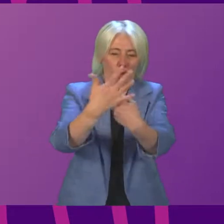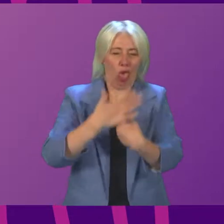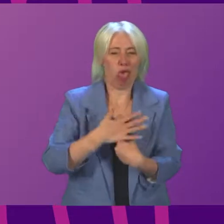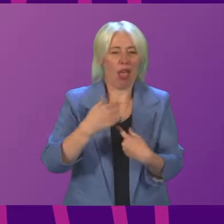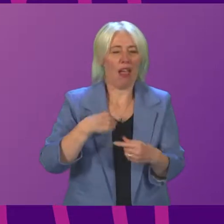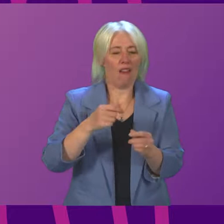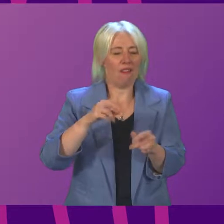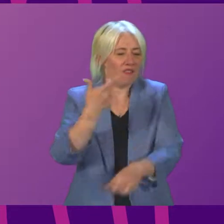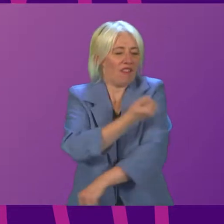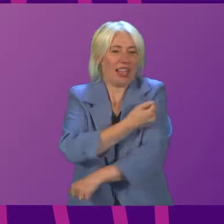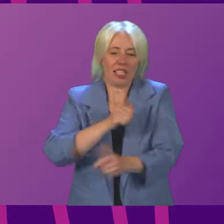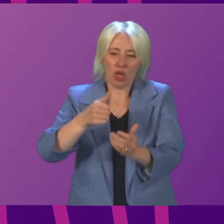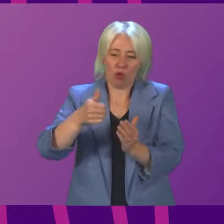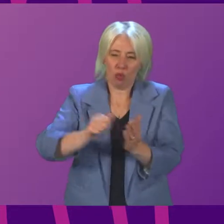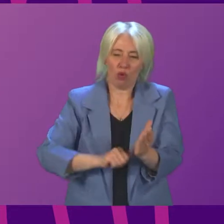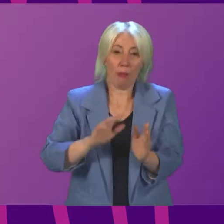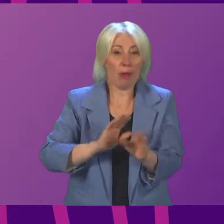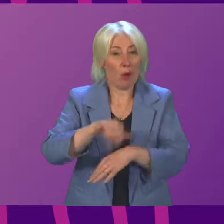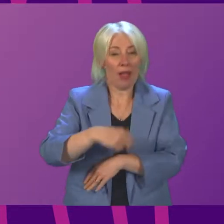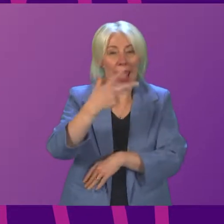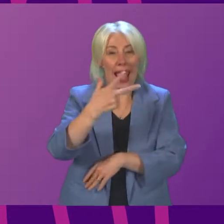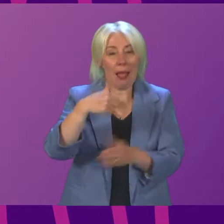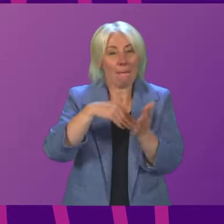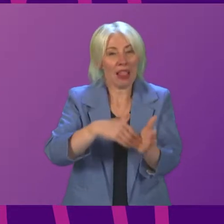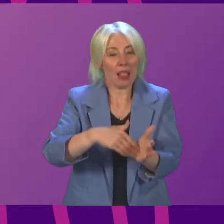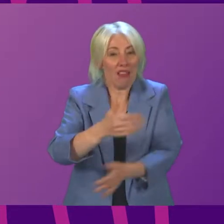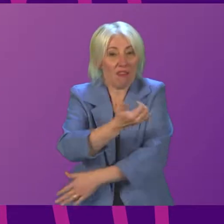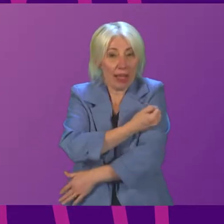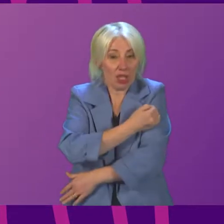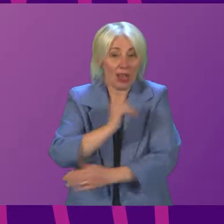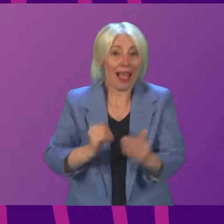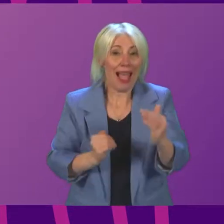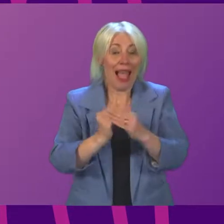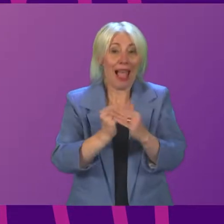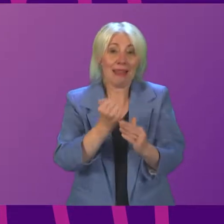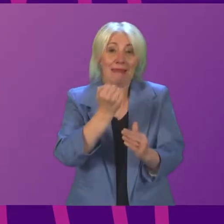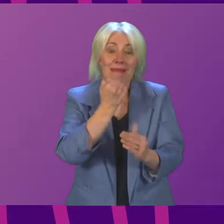more than 8 million vaccinations—Scotland has the highest total proportion of its population